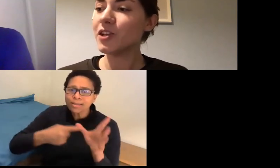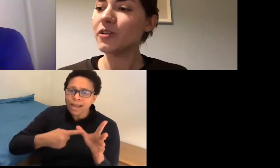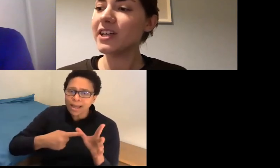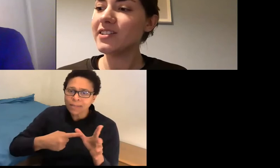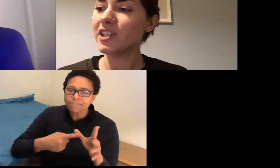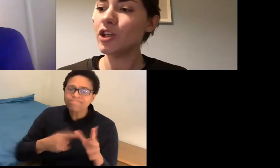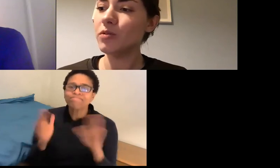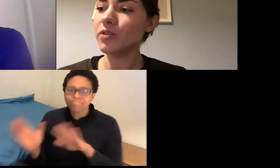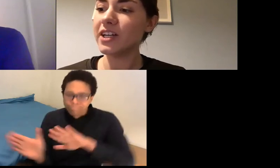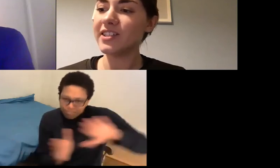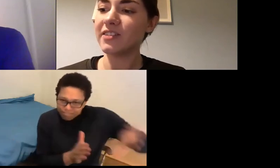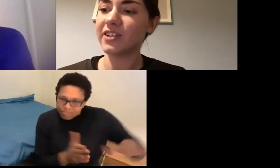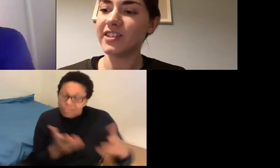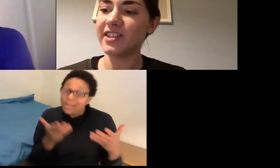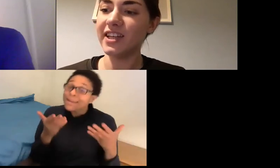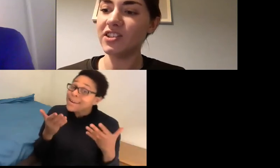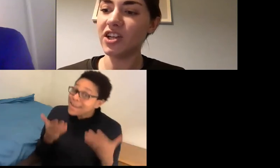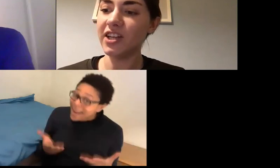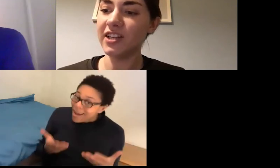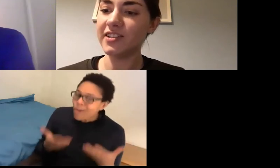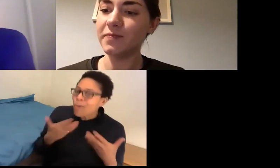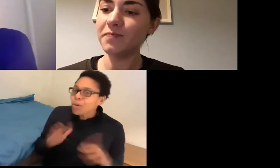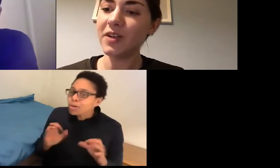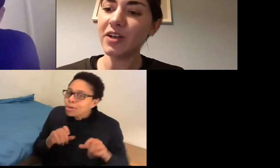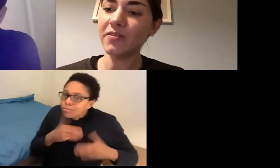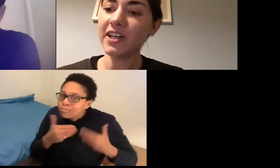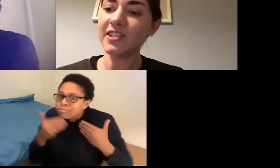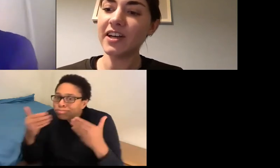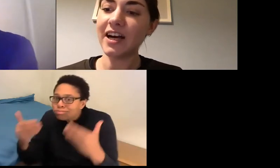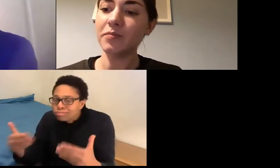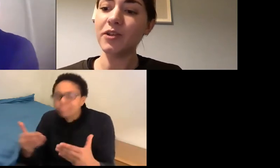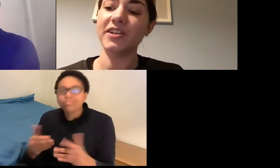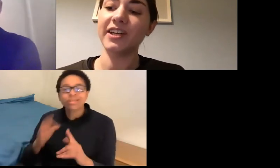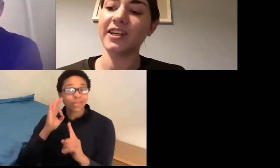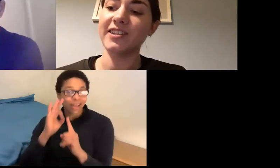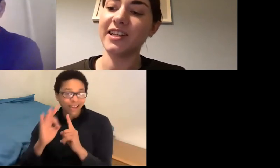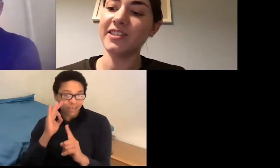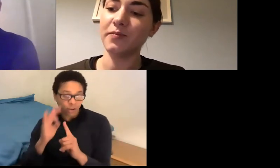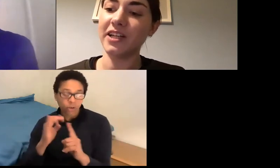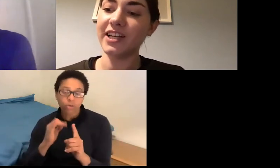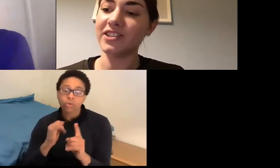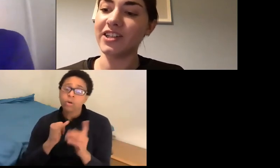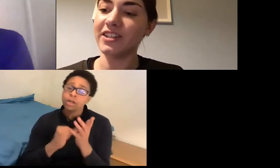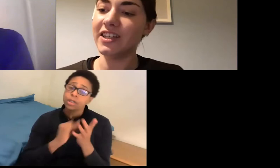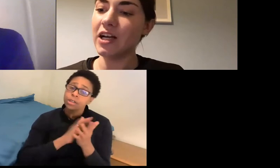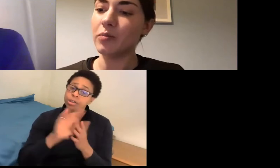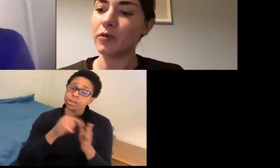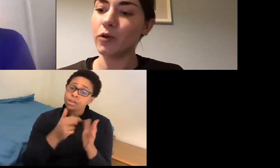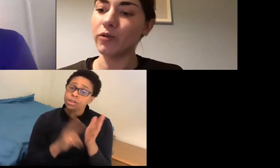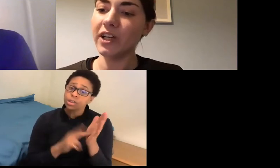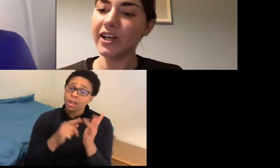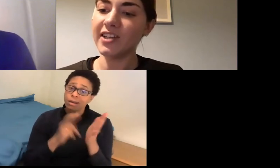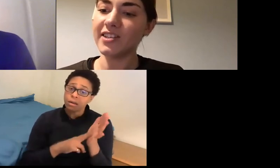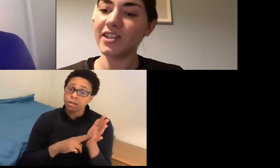careers in human rights advocacy, journalism, theatre and music and his native Malaysia before relocating to